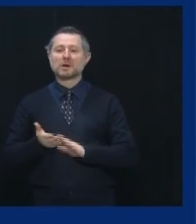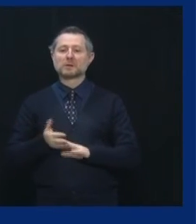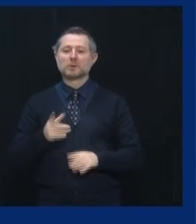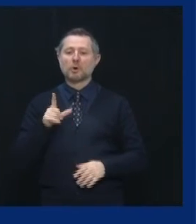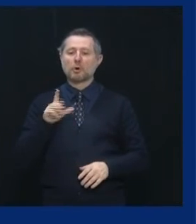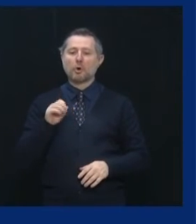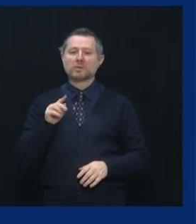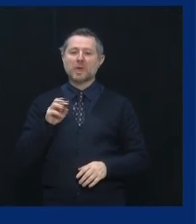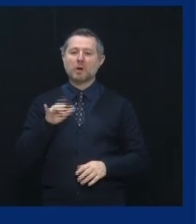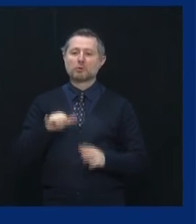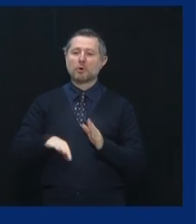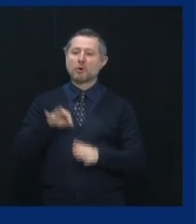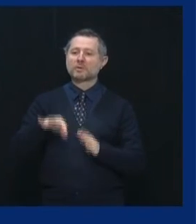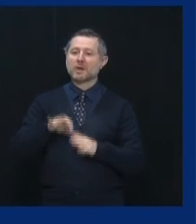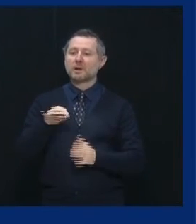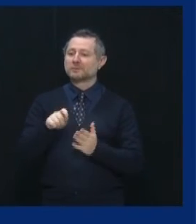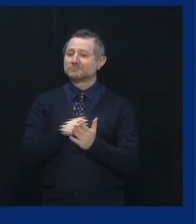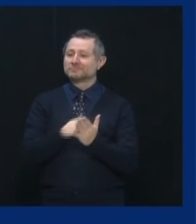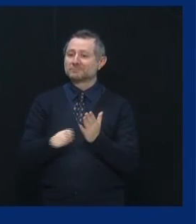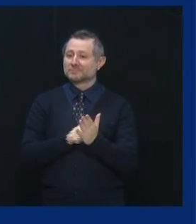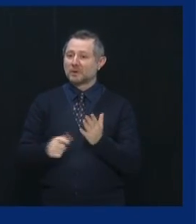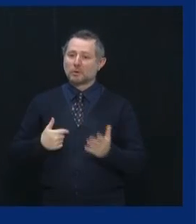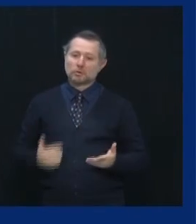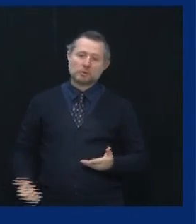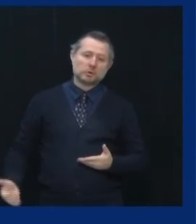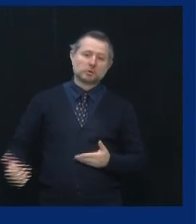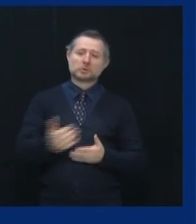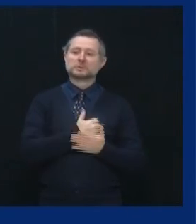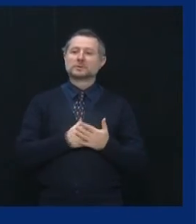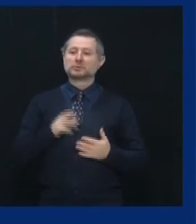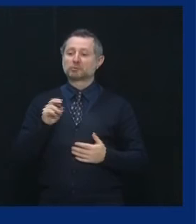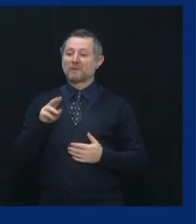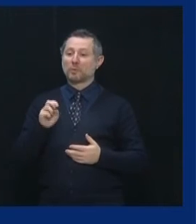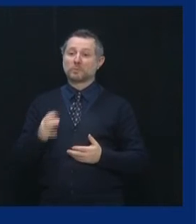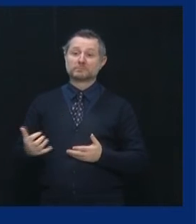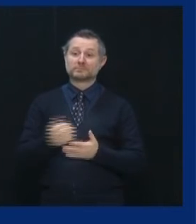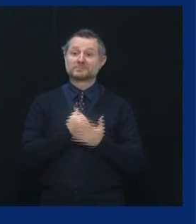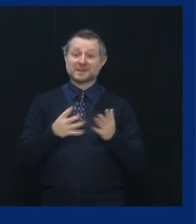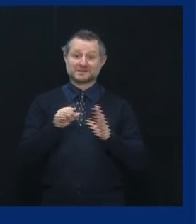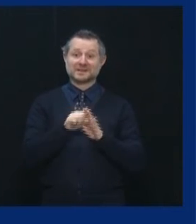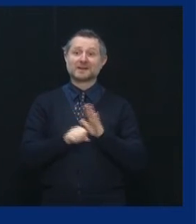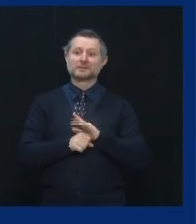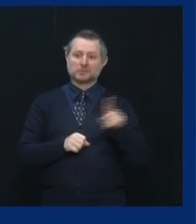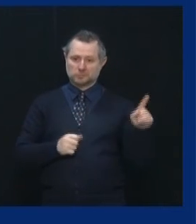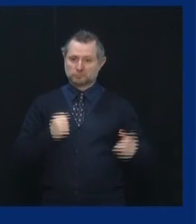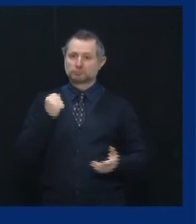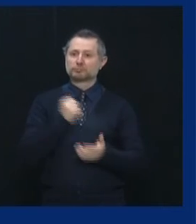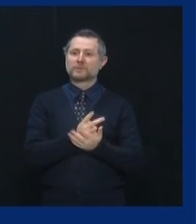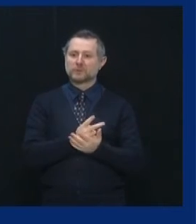WE WANT TO DO IT THE WAY THE